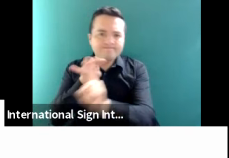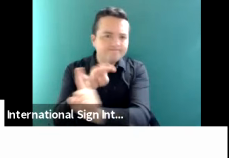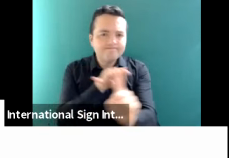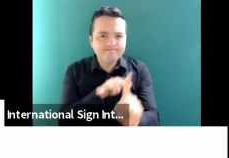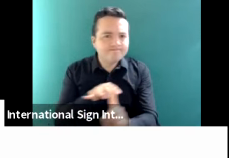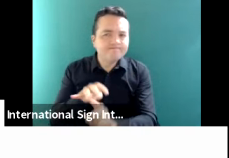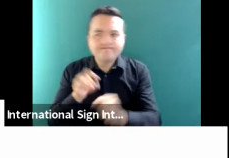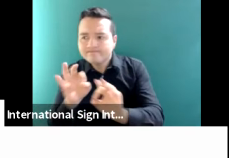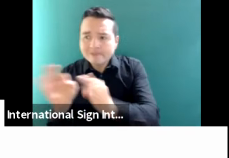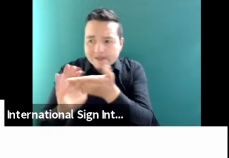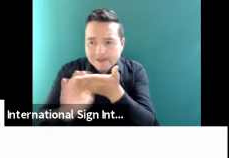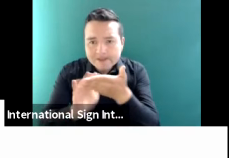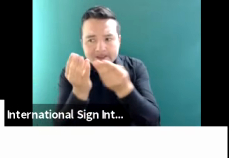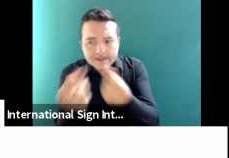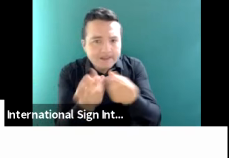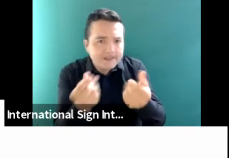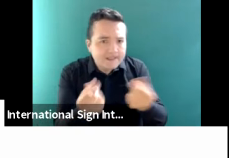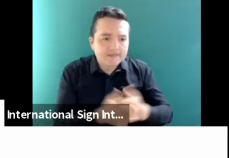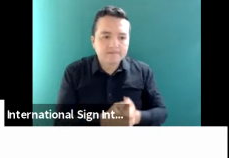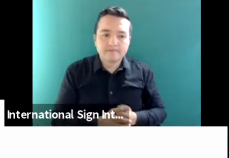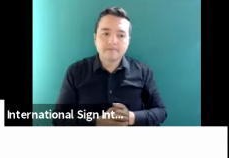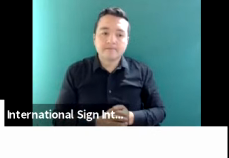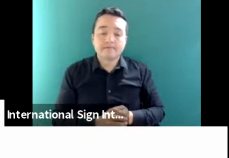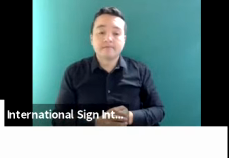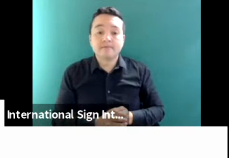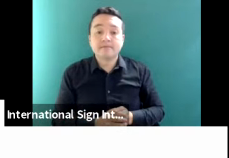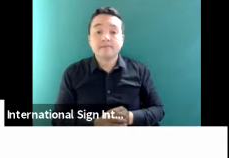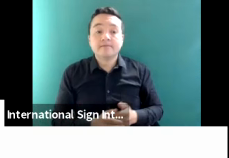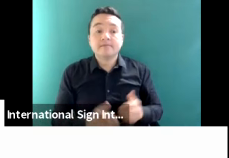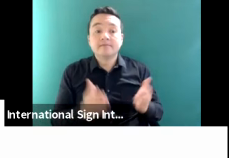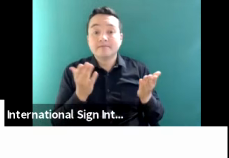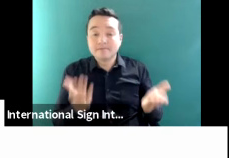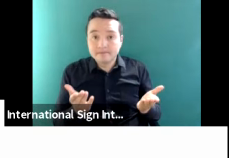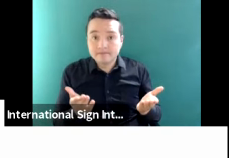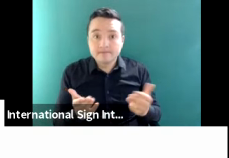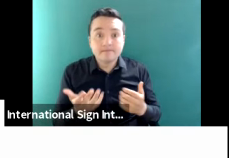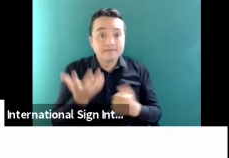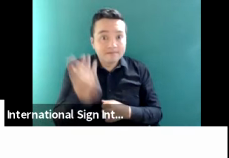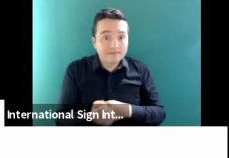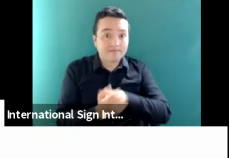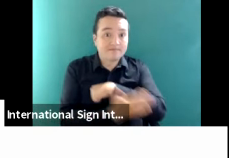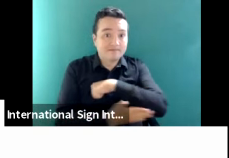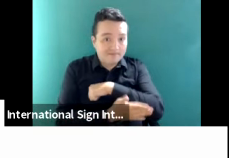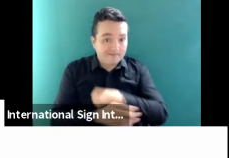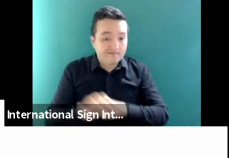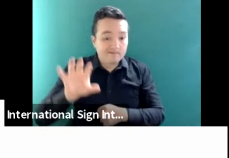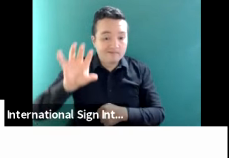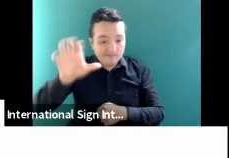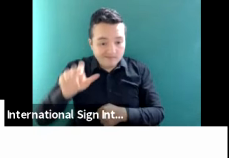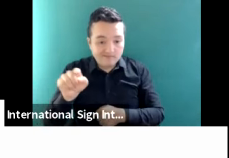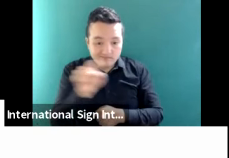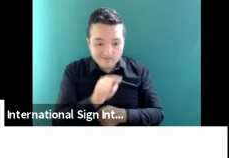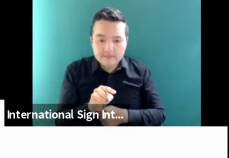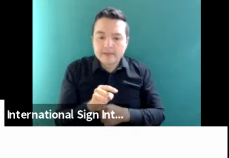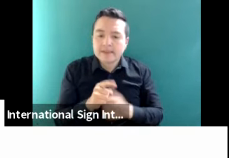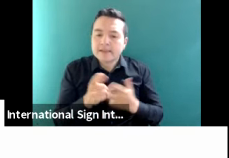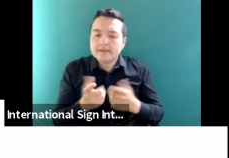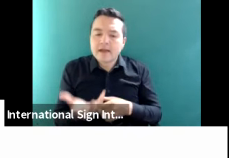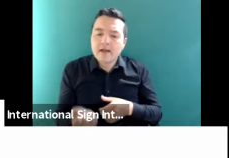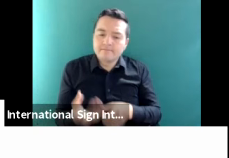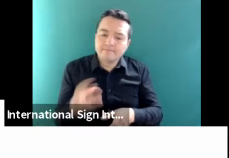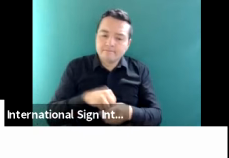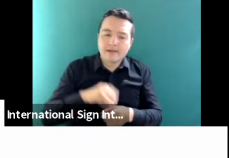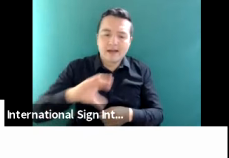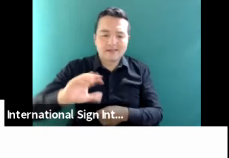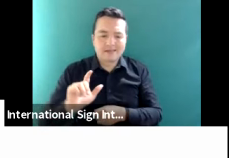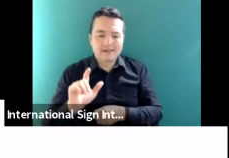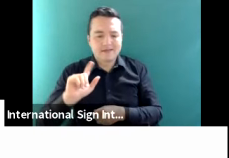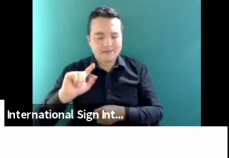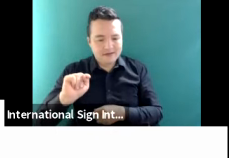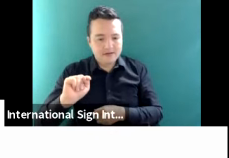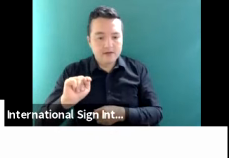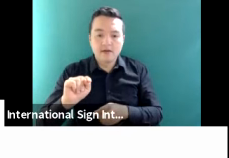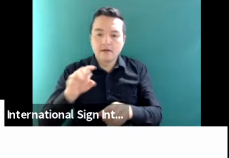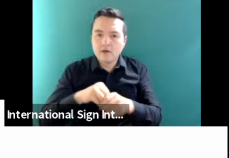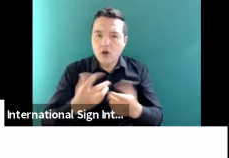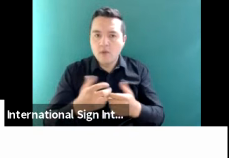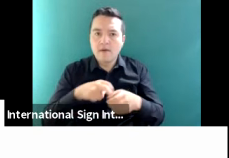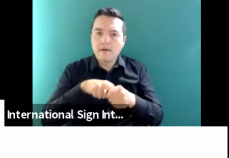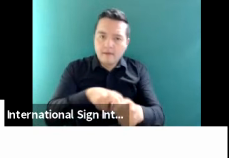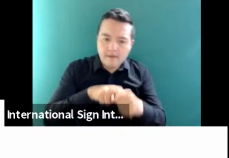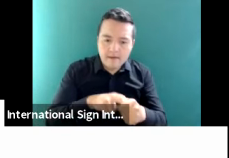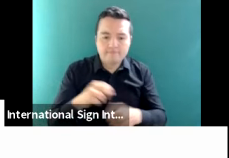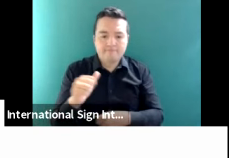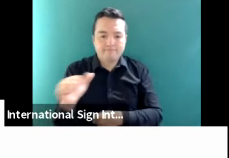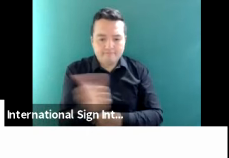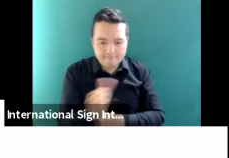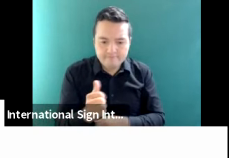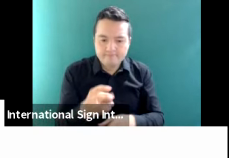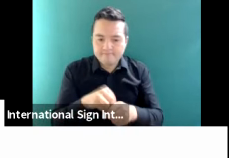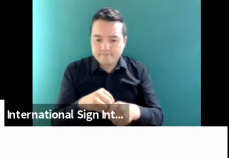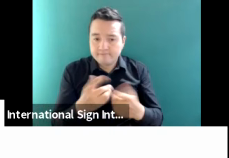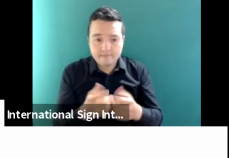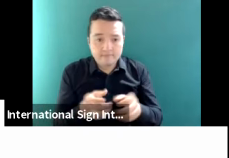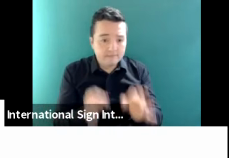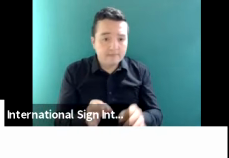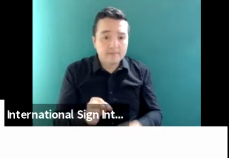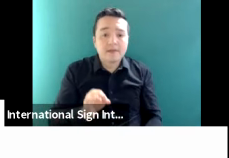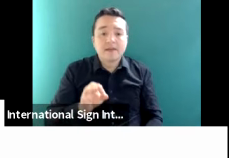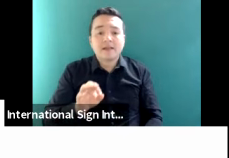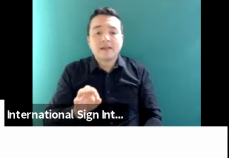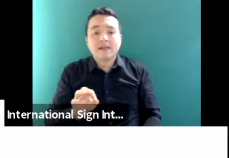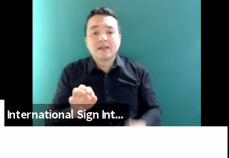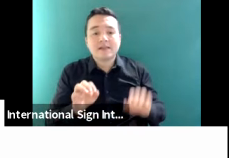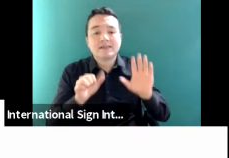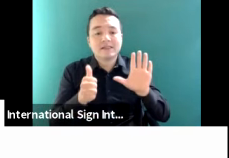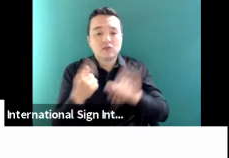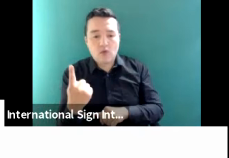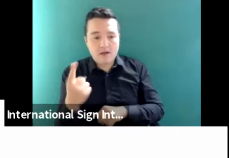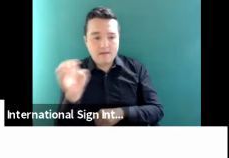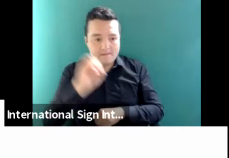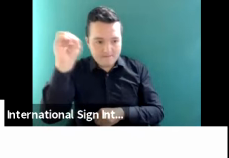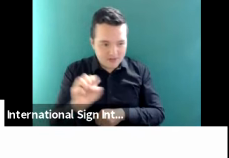If it's not accepted as a fundamental right, then it's hard to advocate for accessibility accommodation.